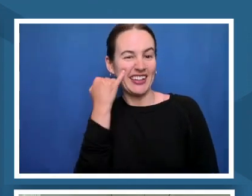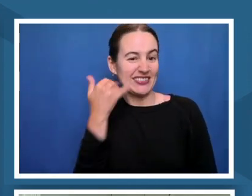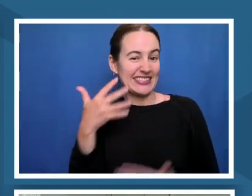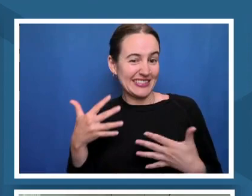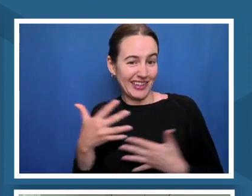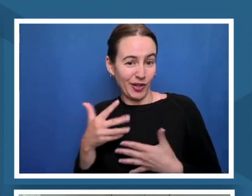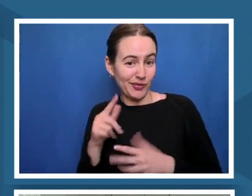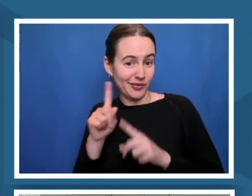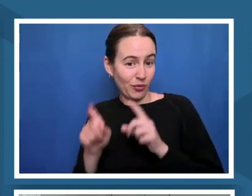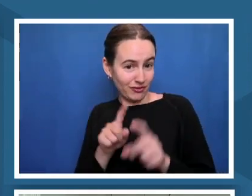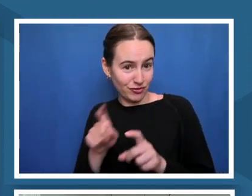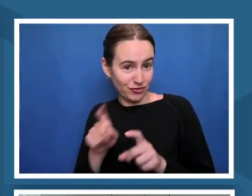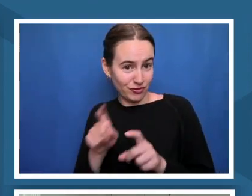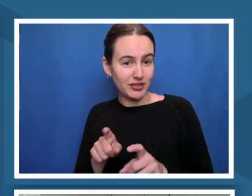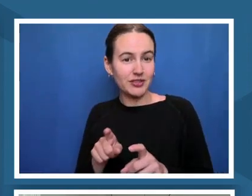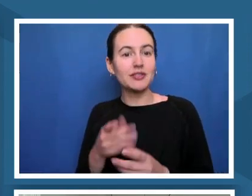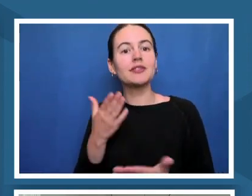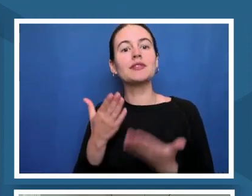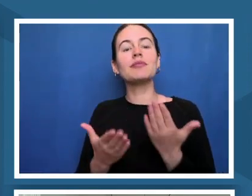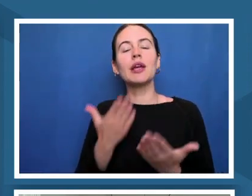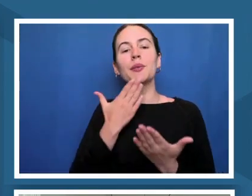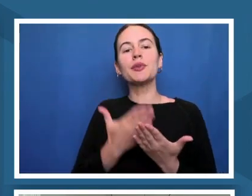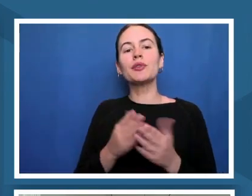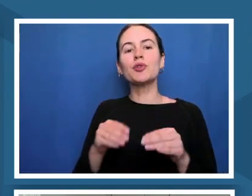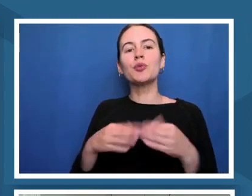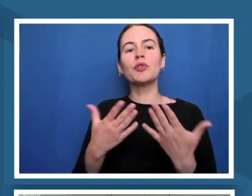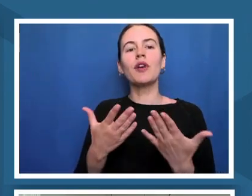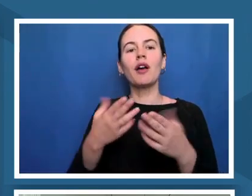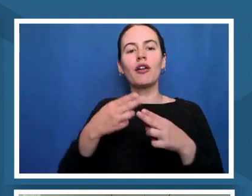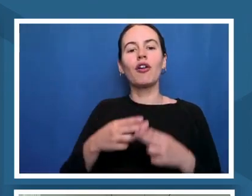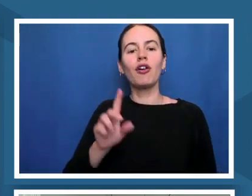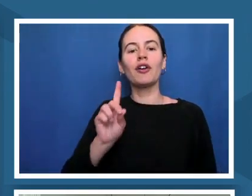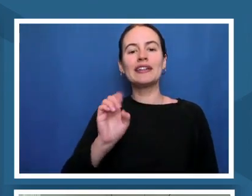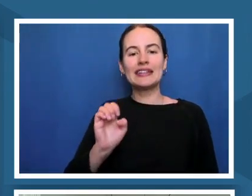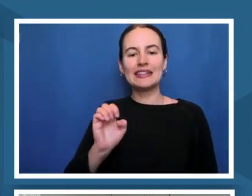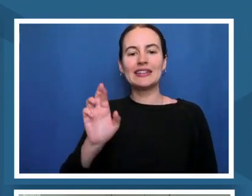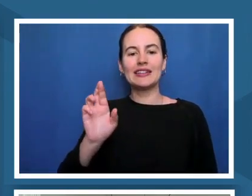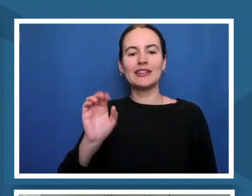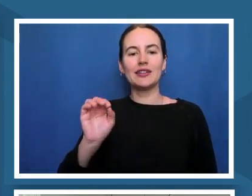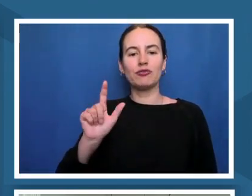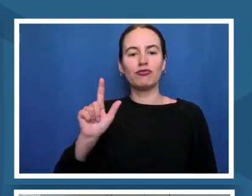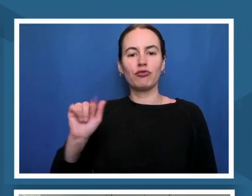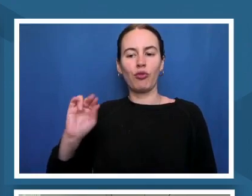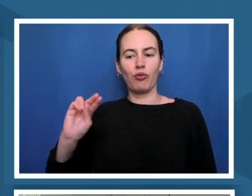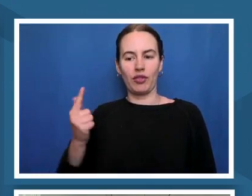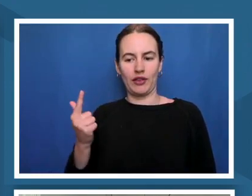um you might want to offer students de-rolling strategies and this is a very similar